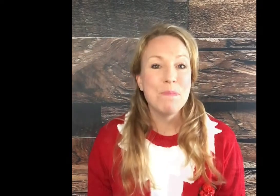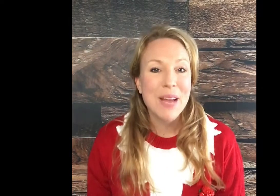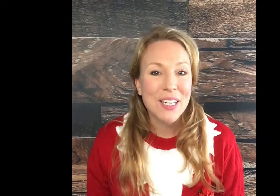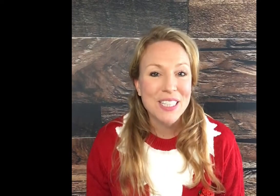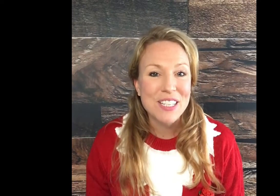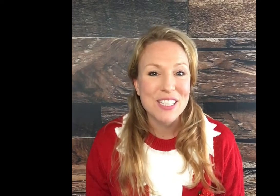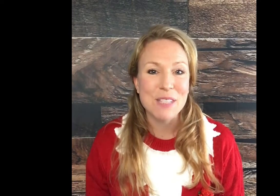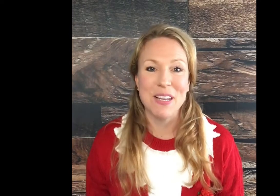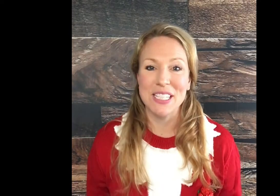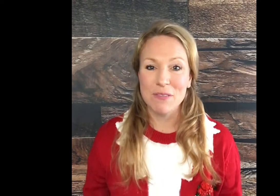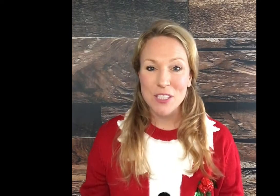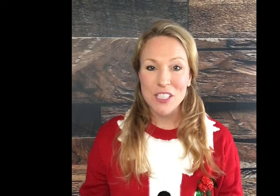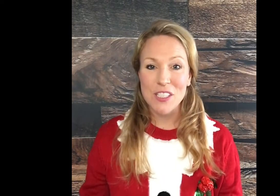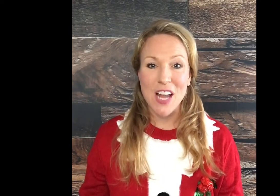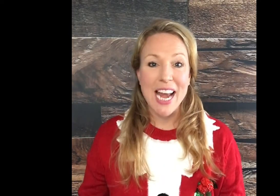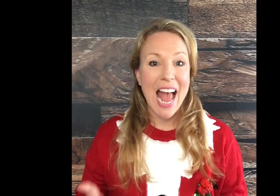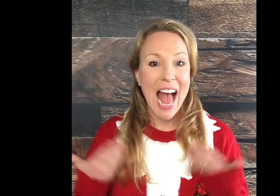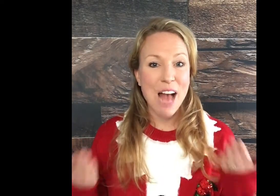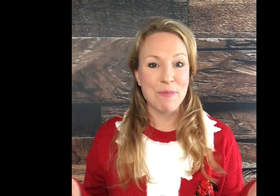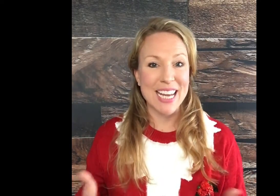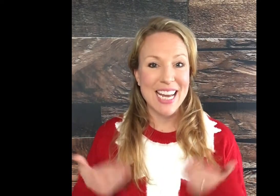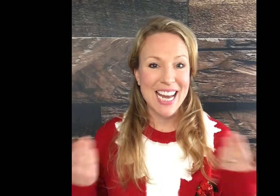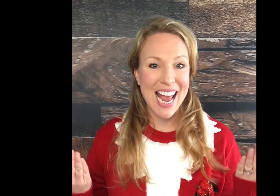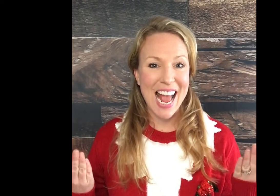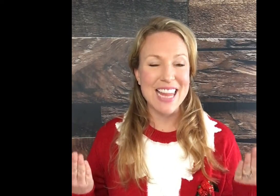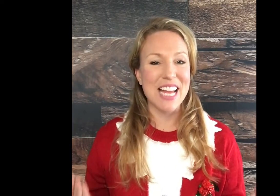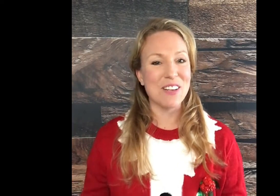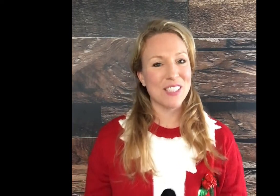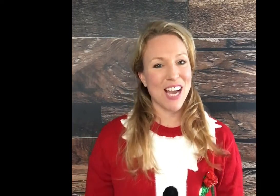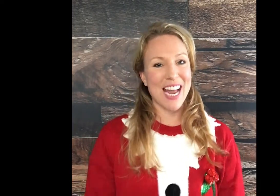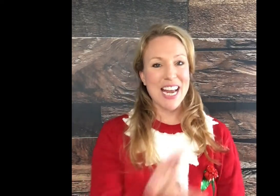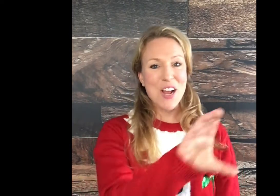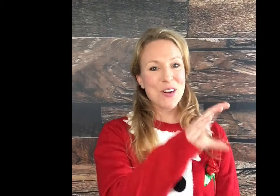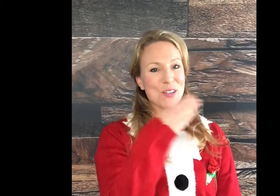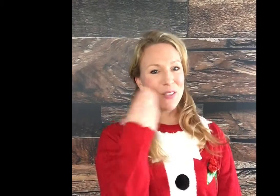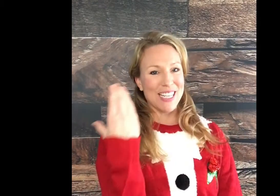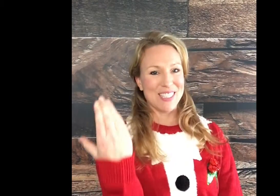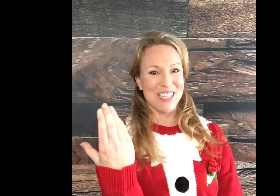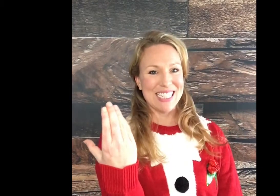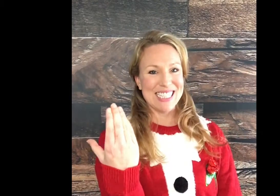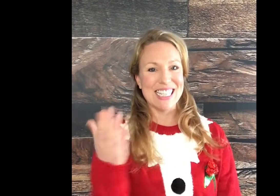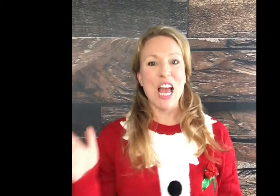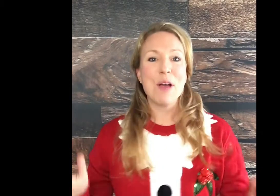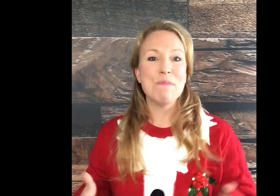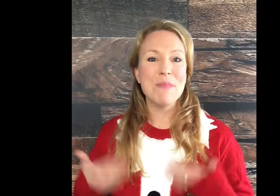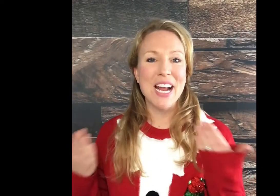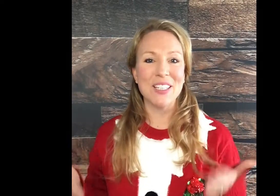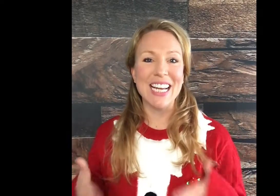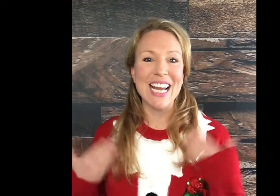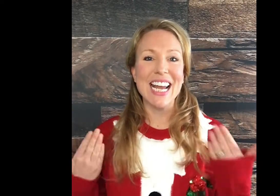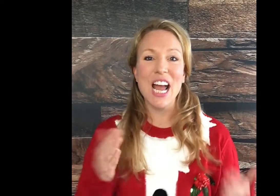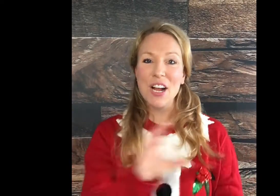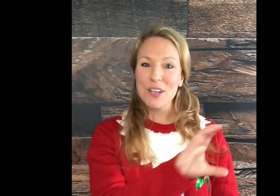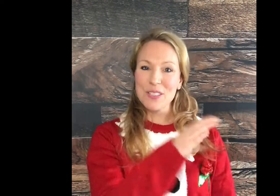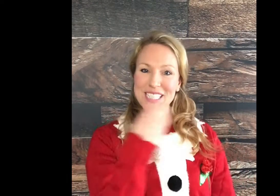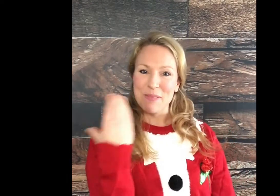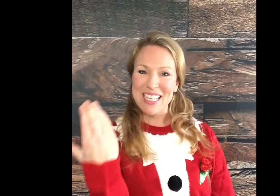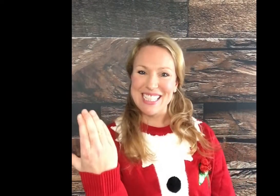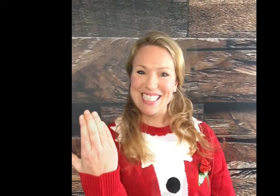MERRY CHRISTMAS. First, you sign HAPPY, and then you sign CHRISTMAS. MERRY CHRISTMAS.